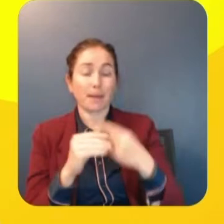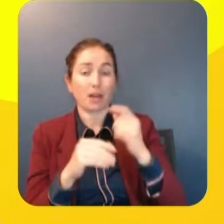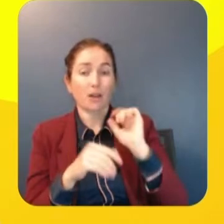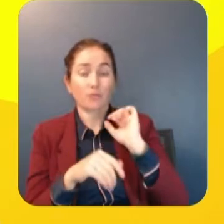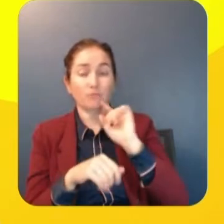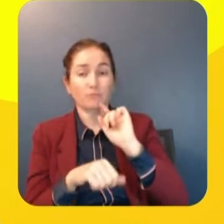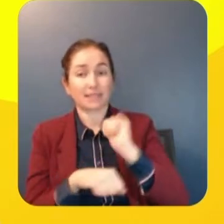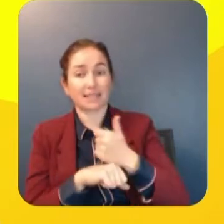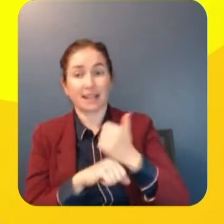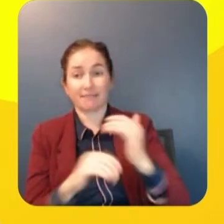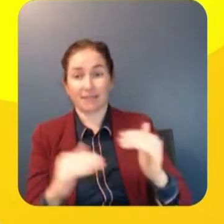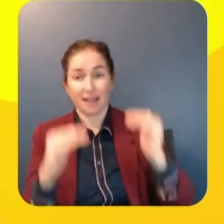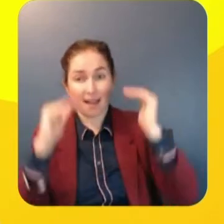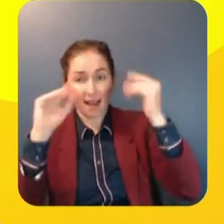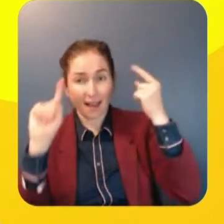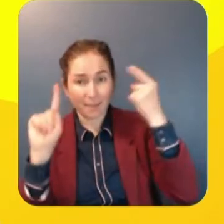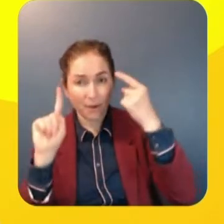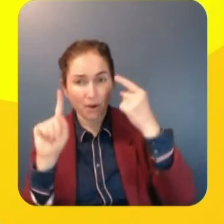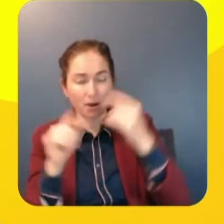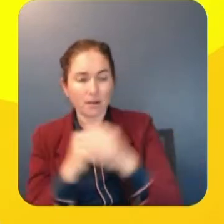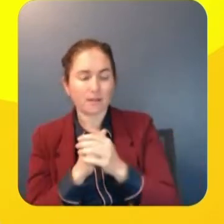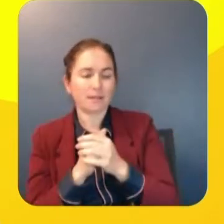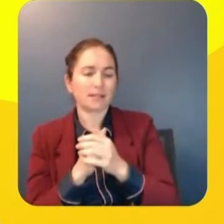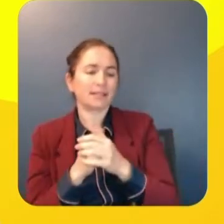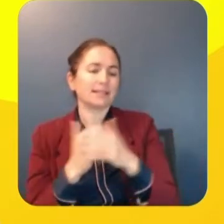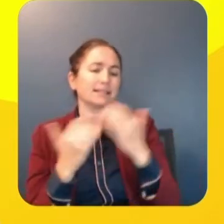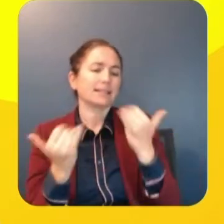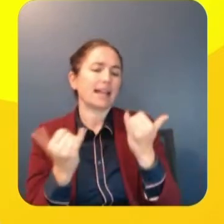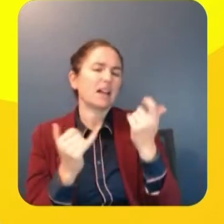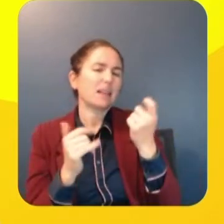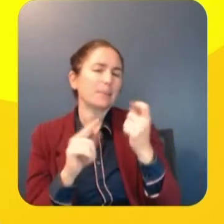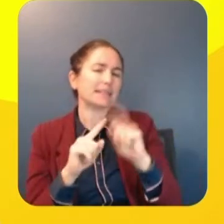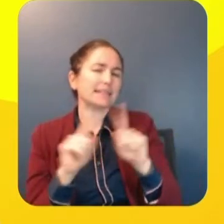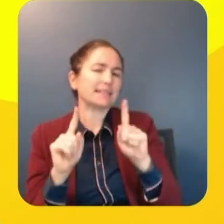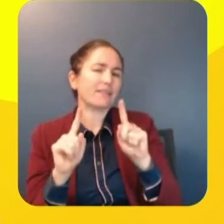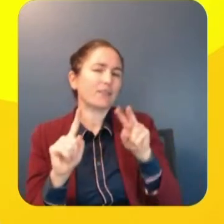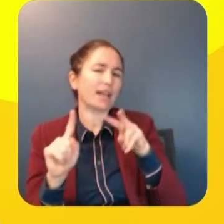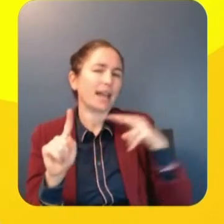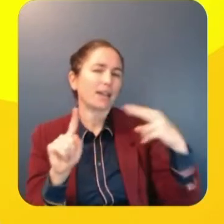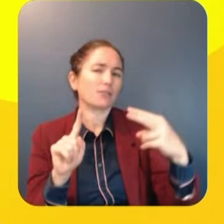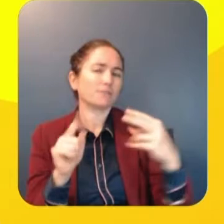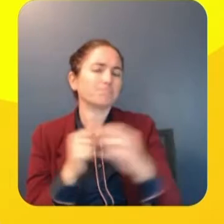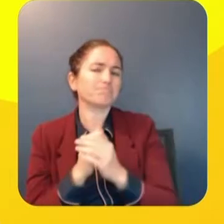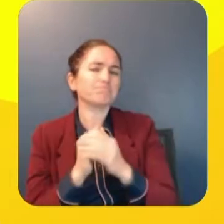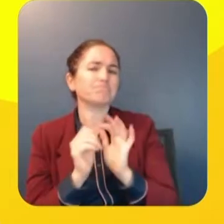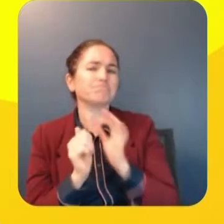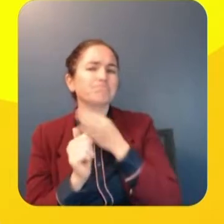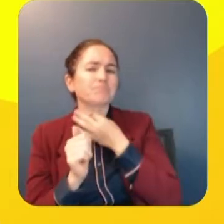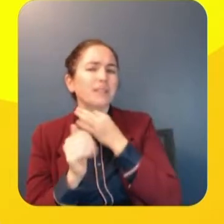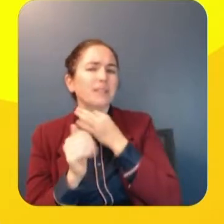and just taking a slightly different angle. How often do you think these traits that get